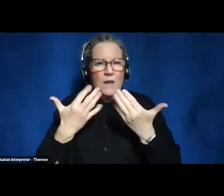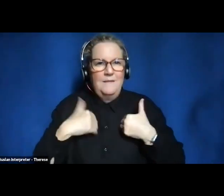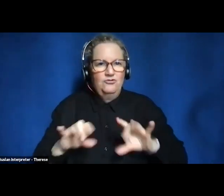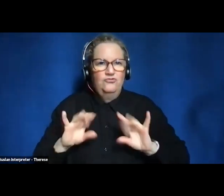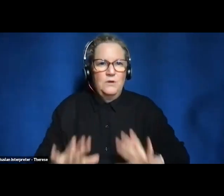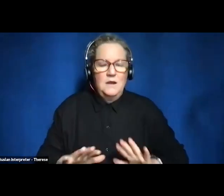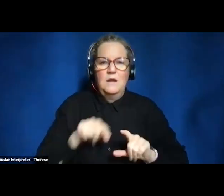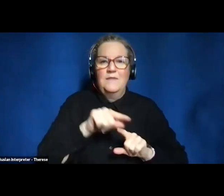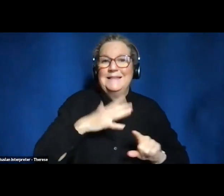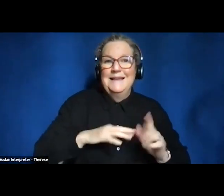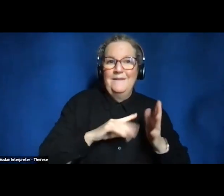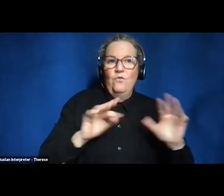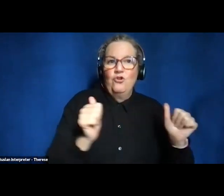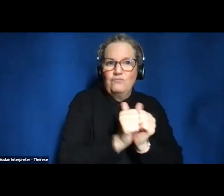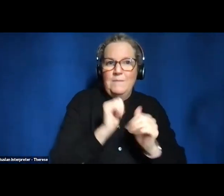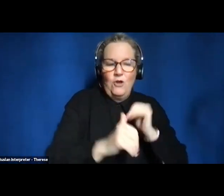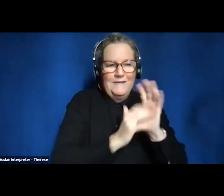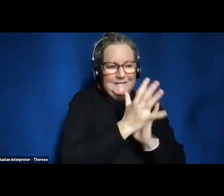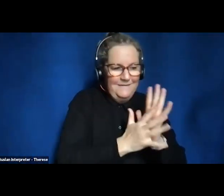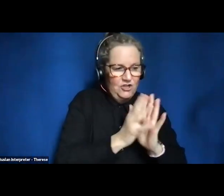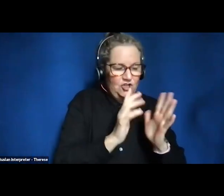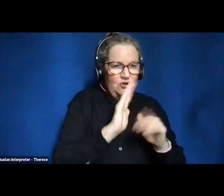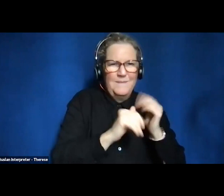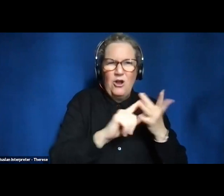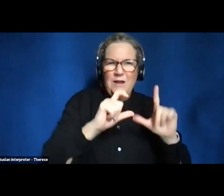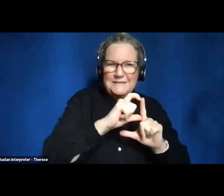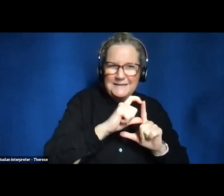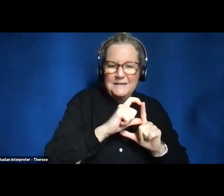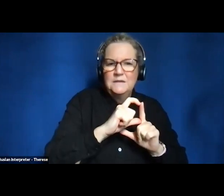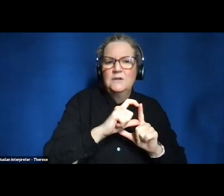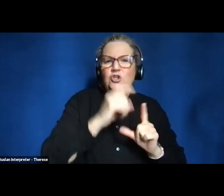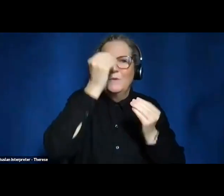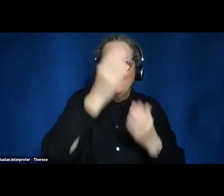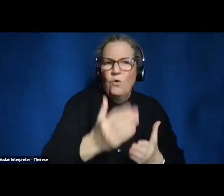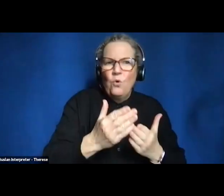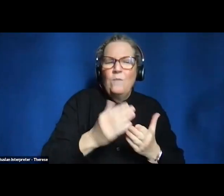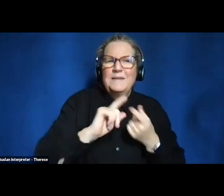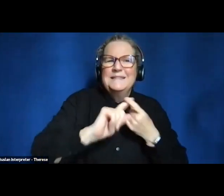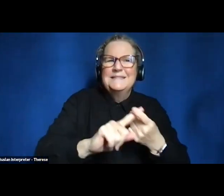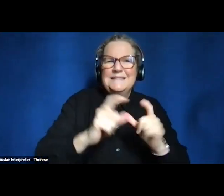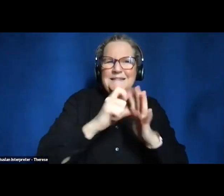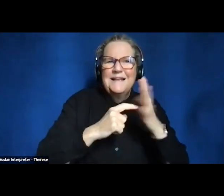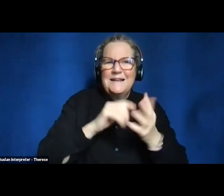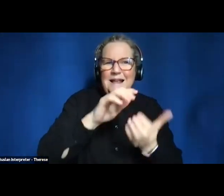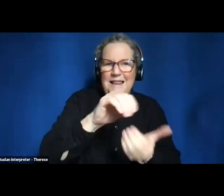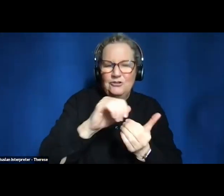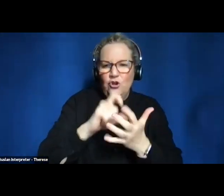There is a need for agreement on definitions of intellectual disability to inform consistent data collection at Commonwealth and State and territory